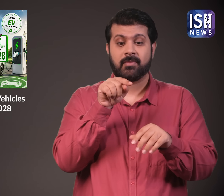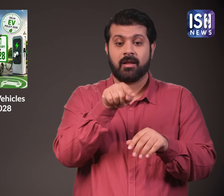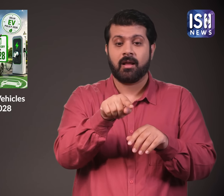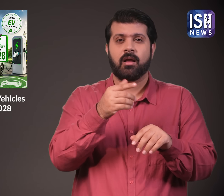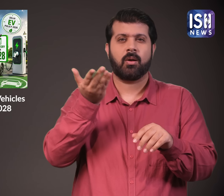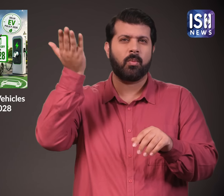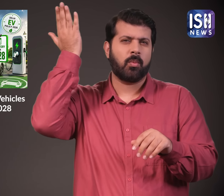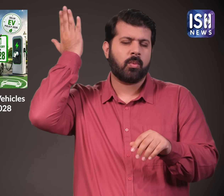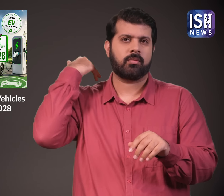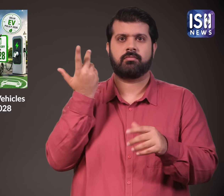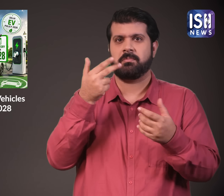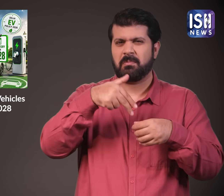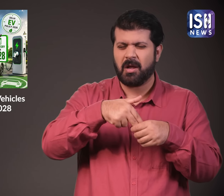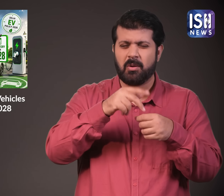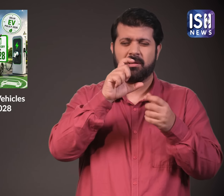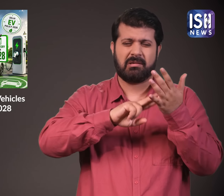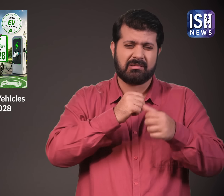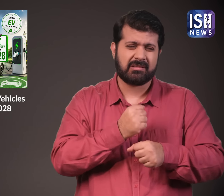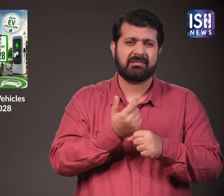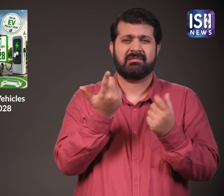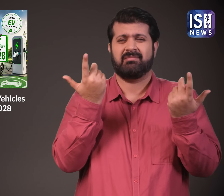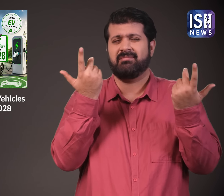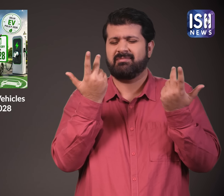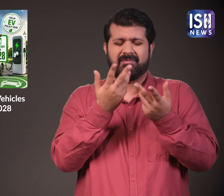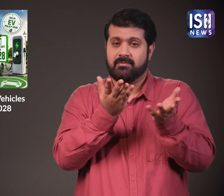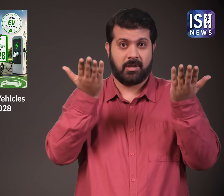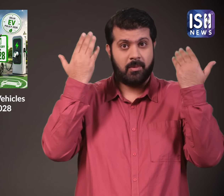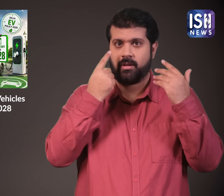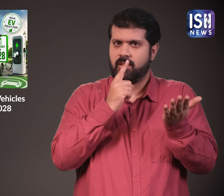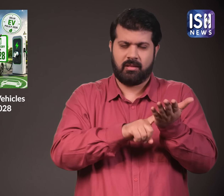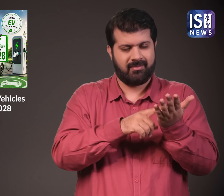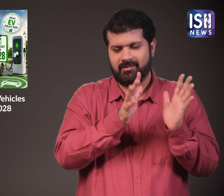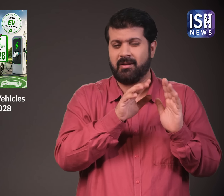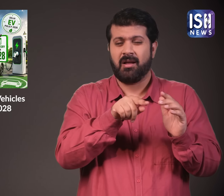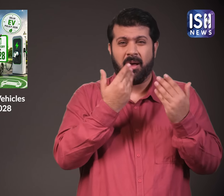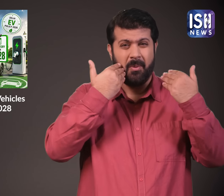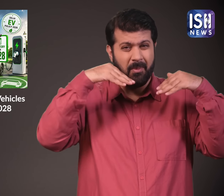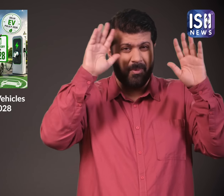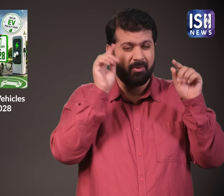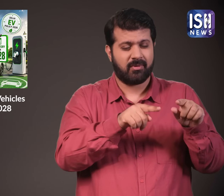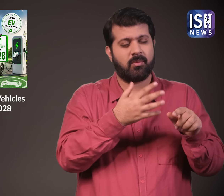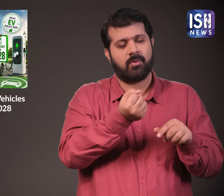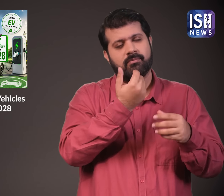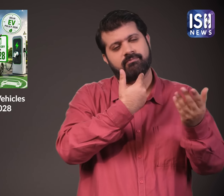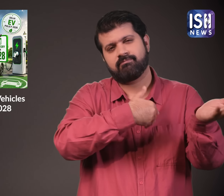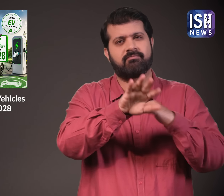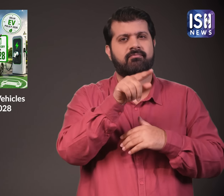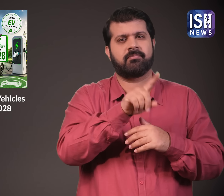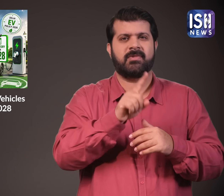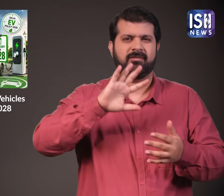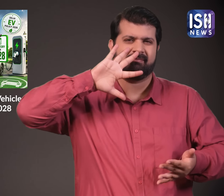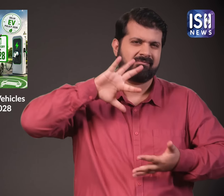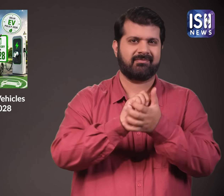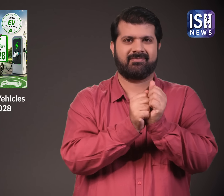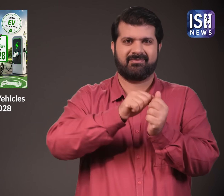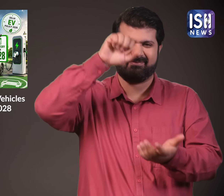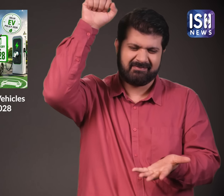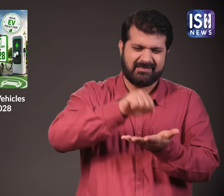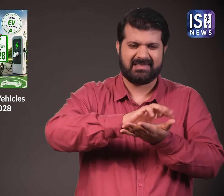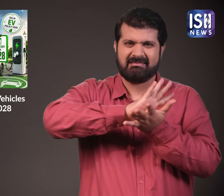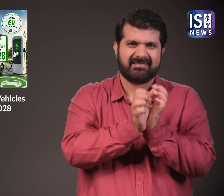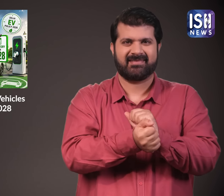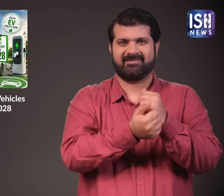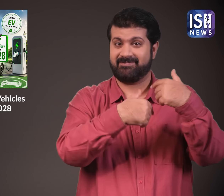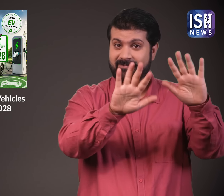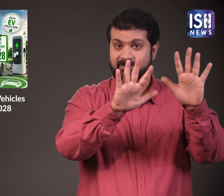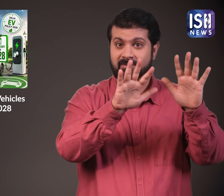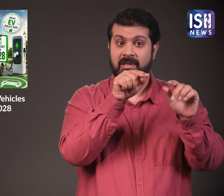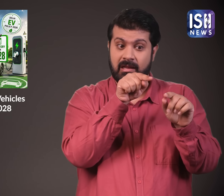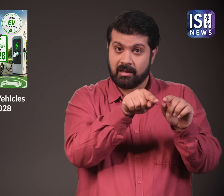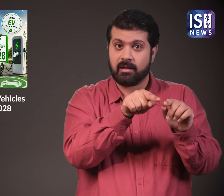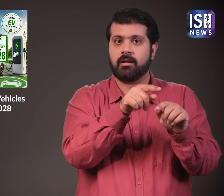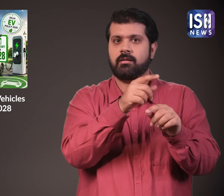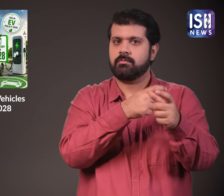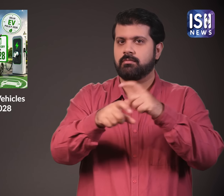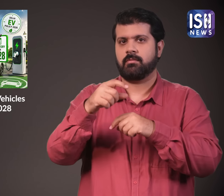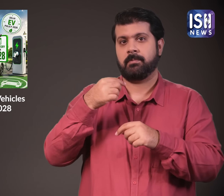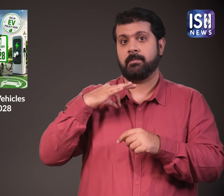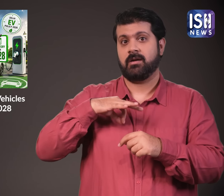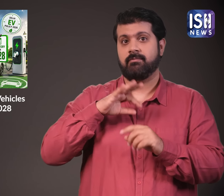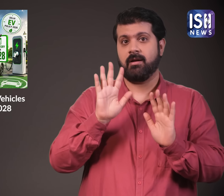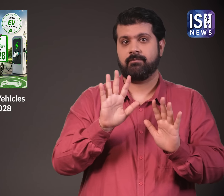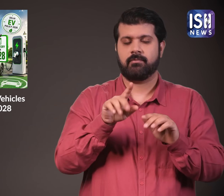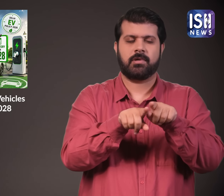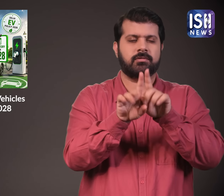People replacing old petrol or CNG vehicles with EVs can also receive scrapping incentives.